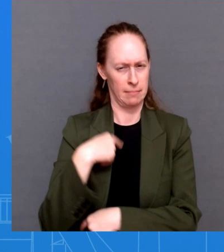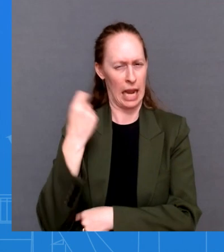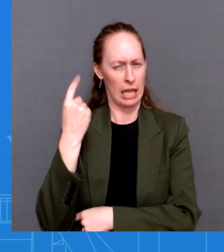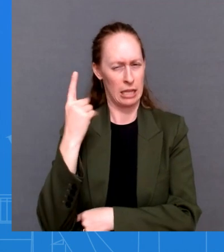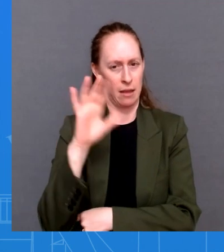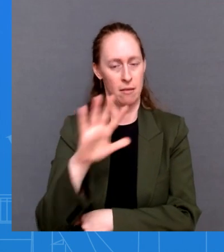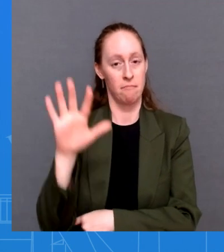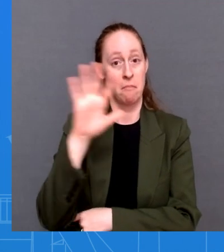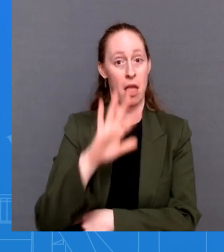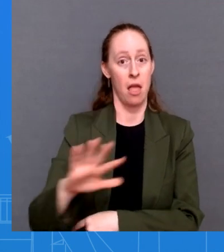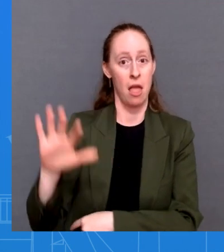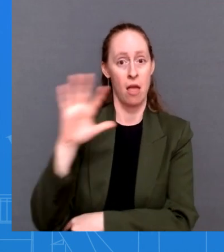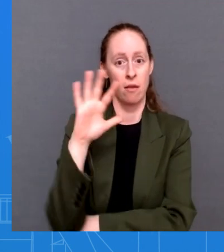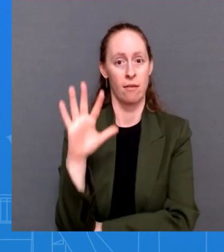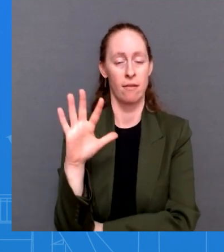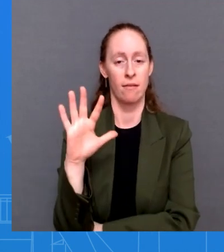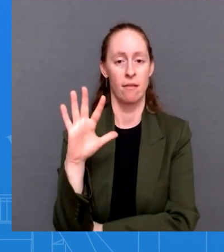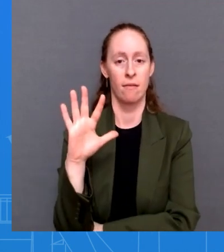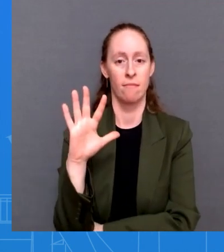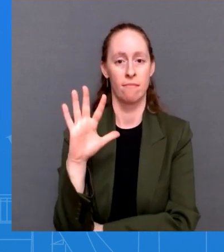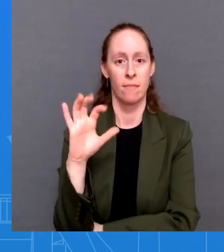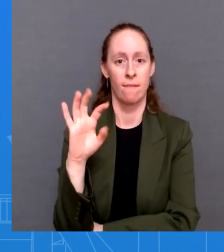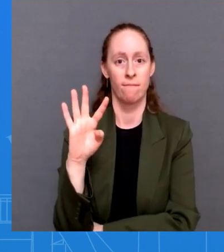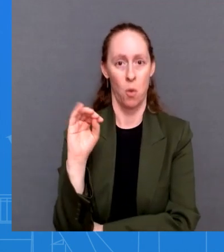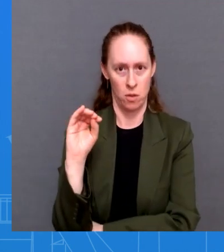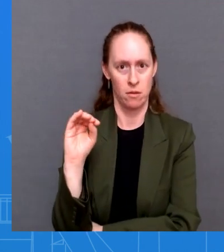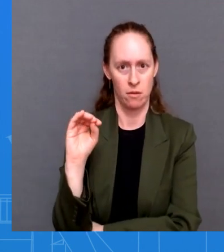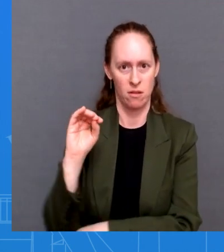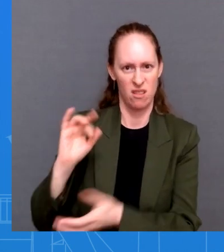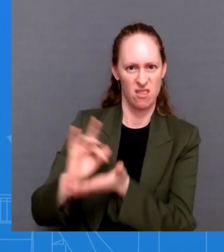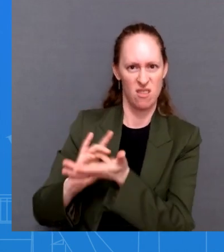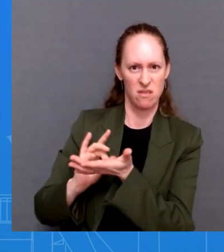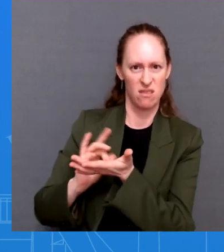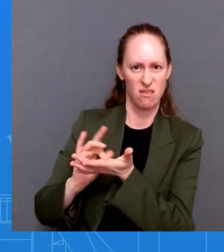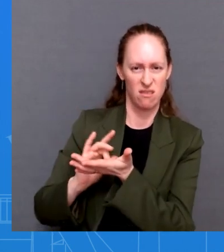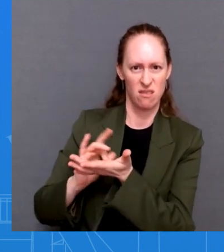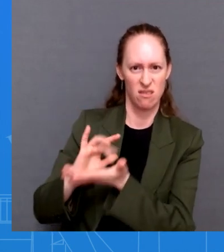So looking forward, are there plans in other locations